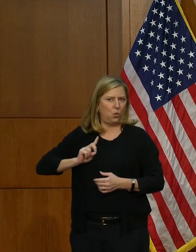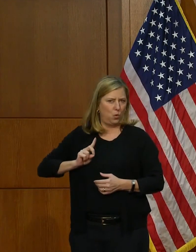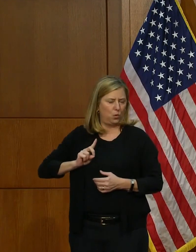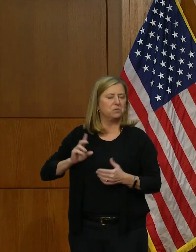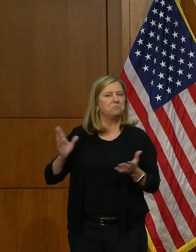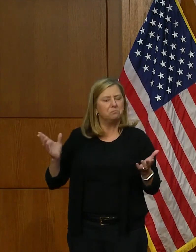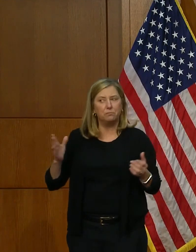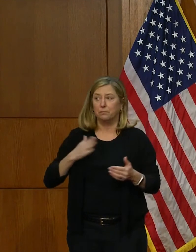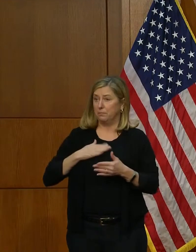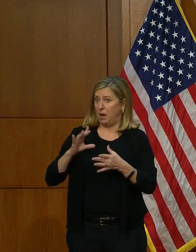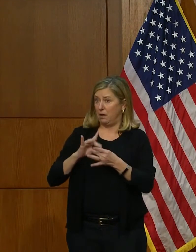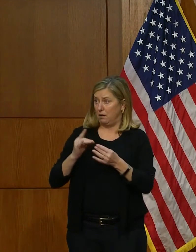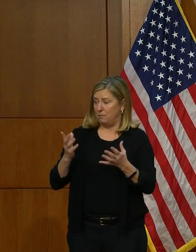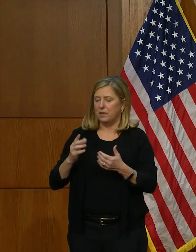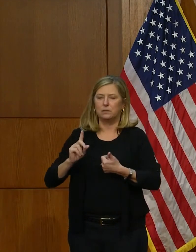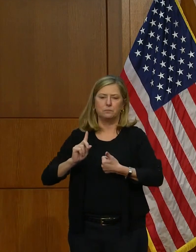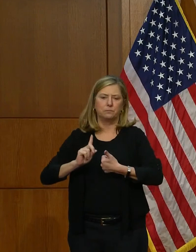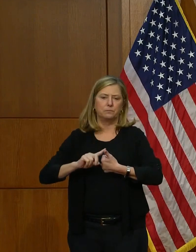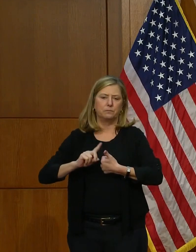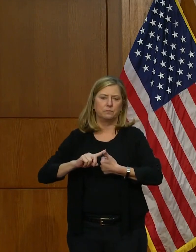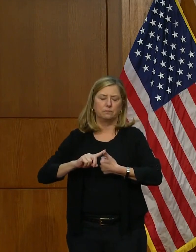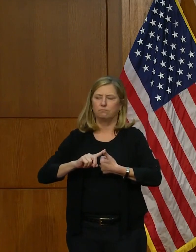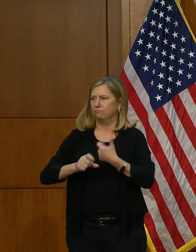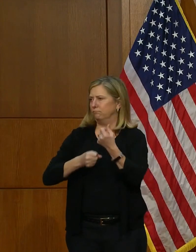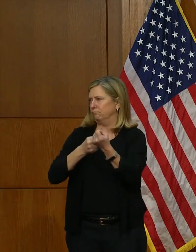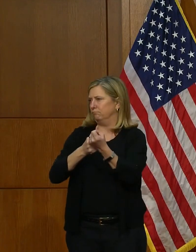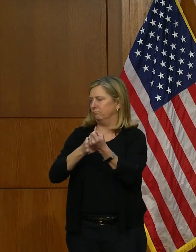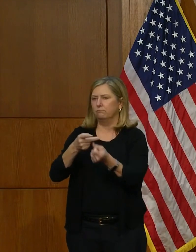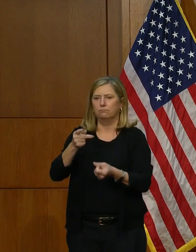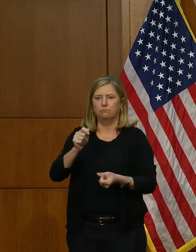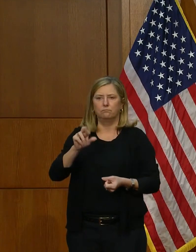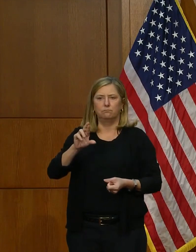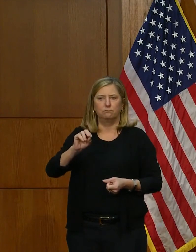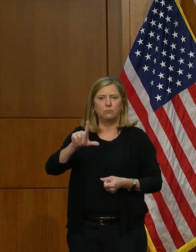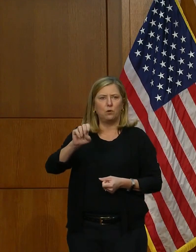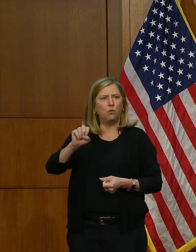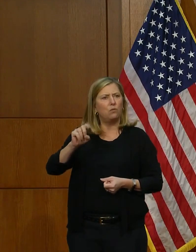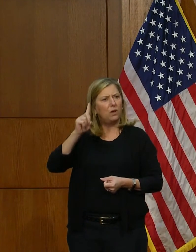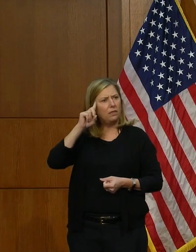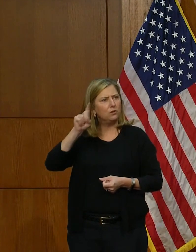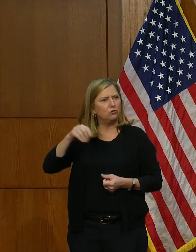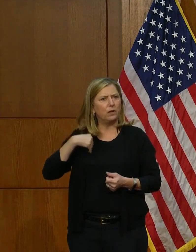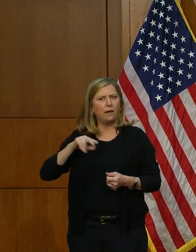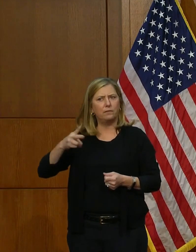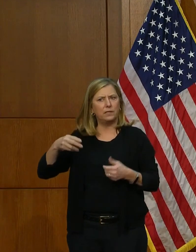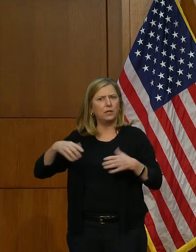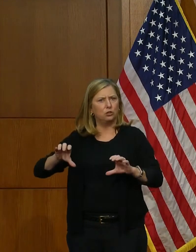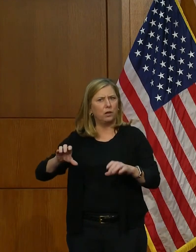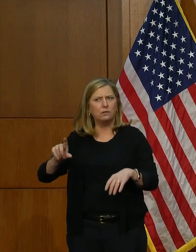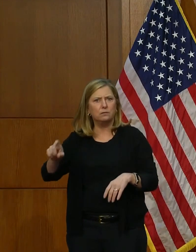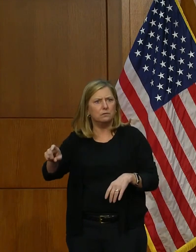REGARDING THE PAROLE BOARD AND A COUPLE COMMENTS. I WOULDN'T MAKE NUMBER ONE. I SUPPORT